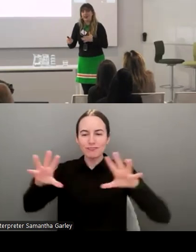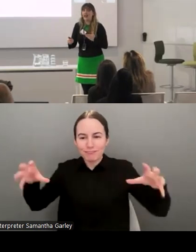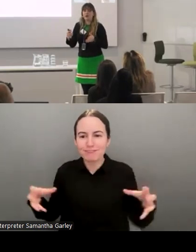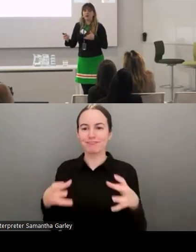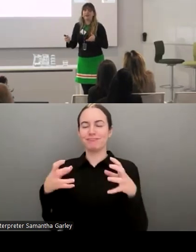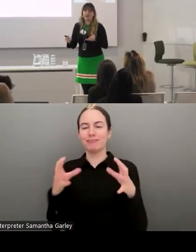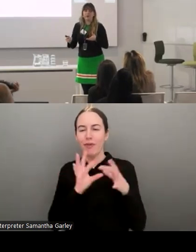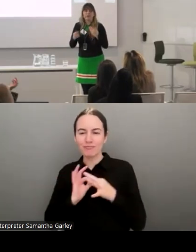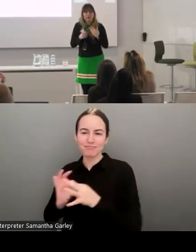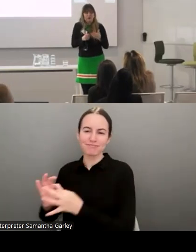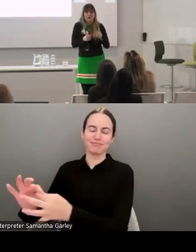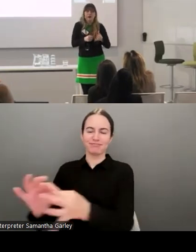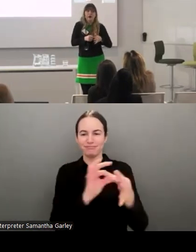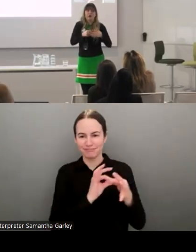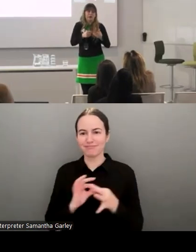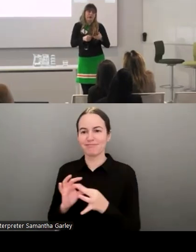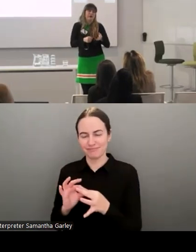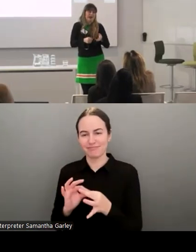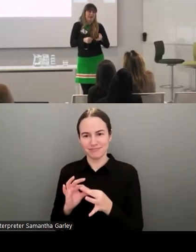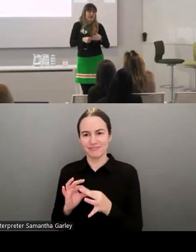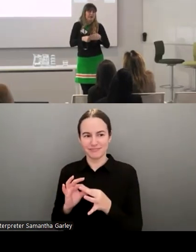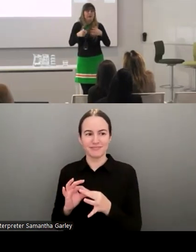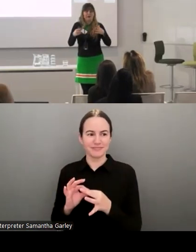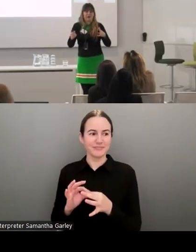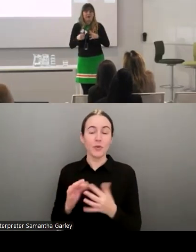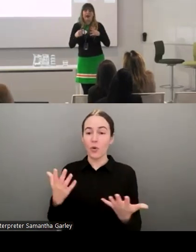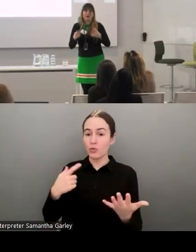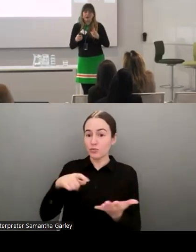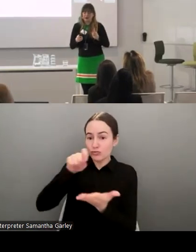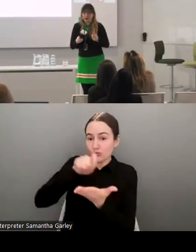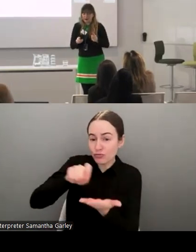And what would that do both to what we would write about, but also how we would talk about it?